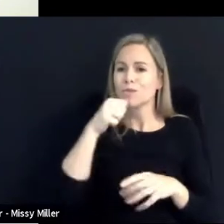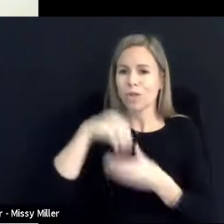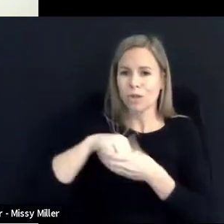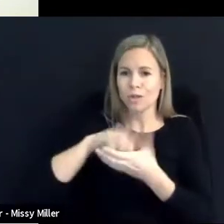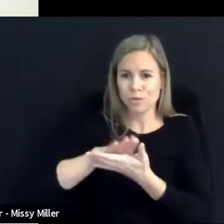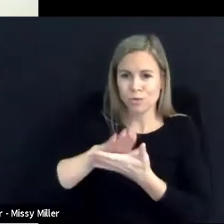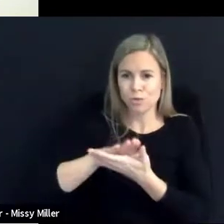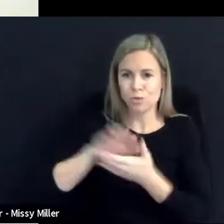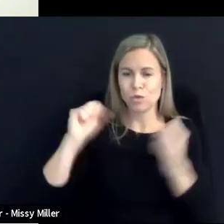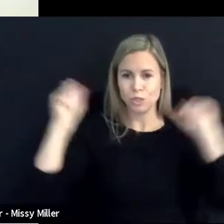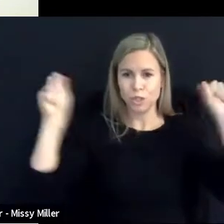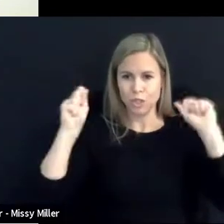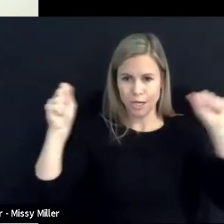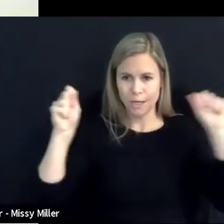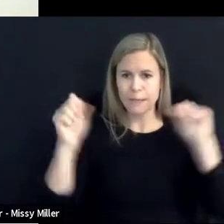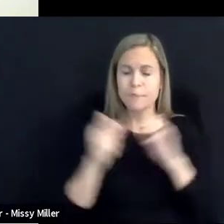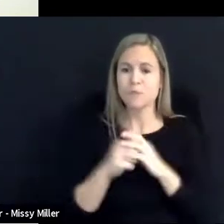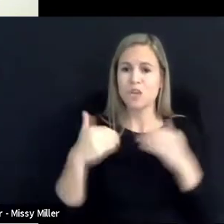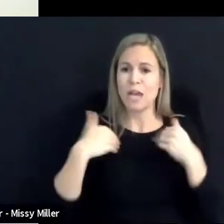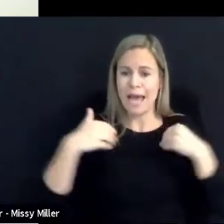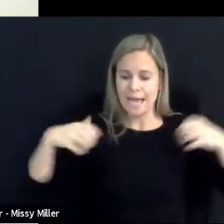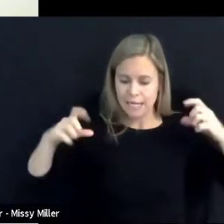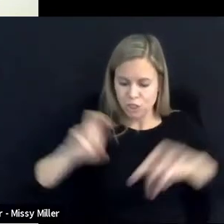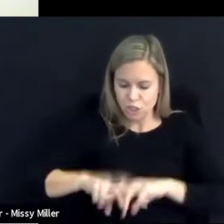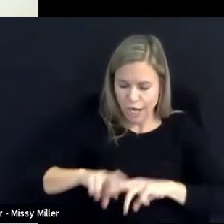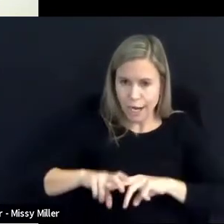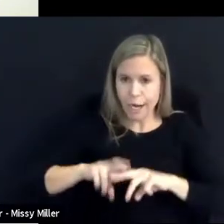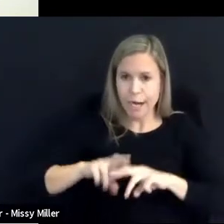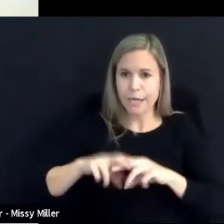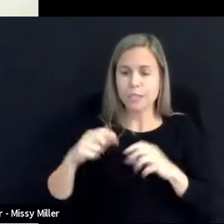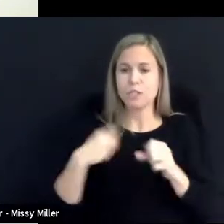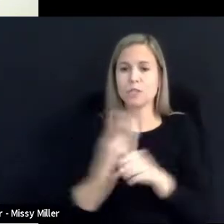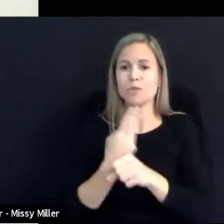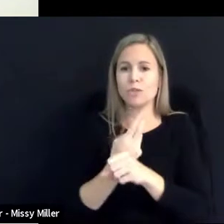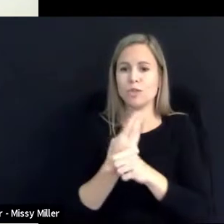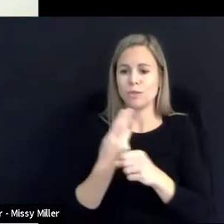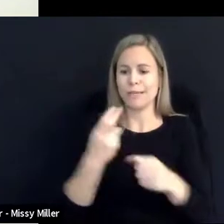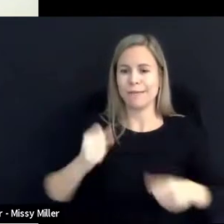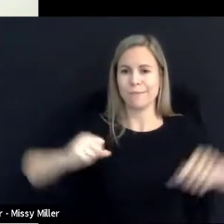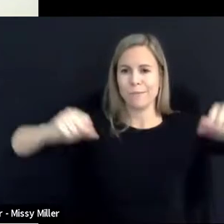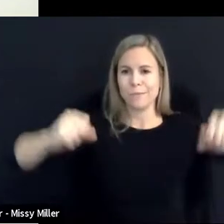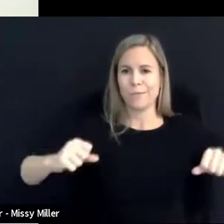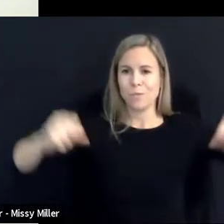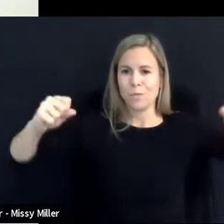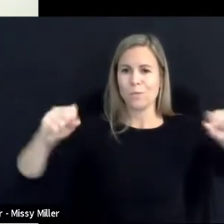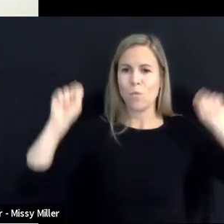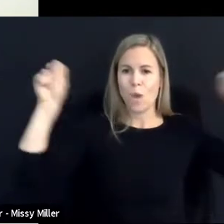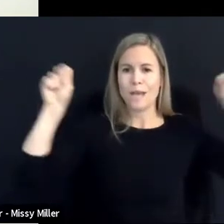and it was very noisy in there. They were playing blasting music, people were running around, people were shouting,